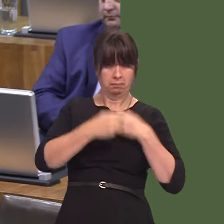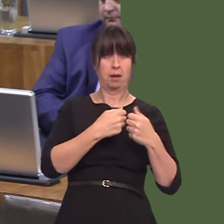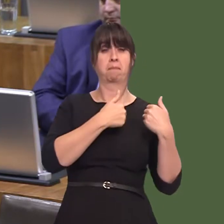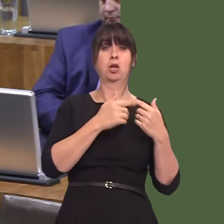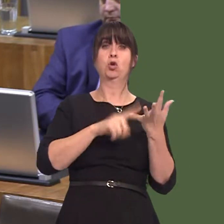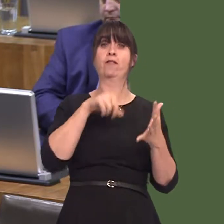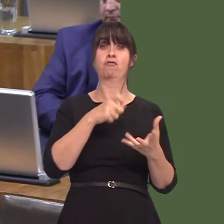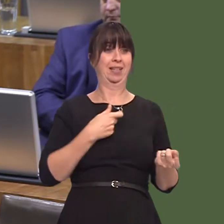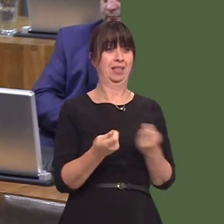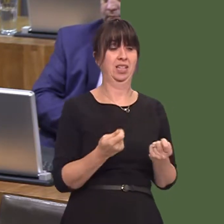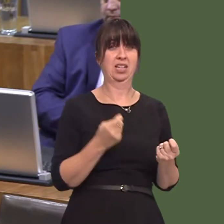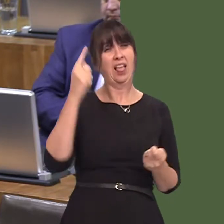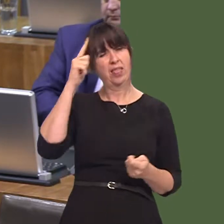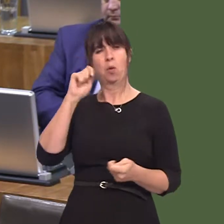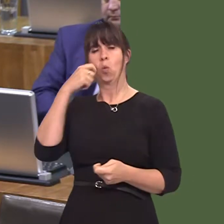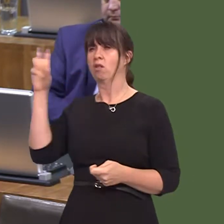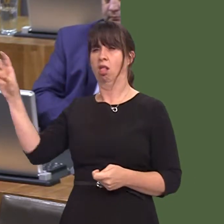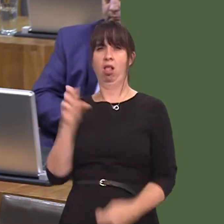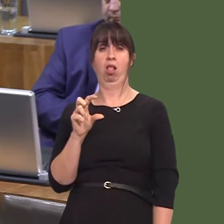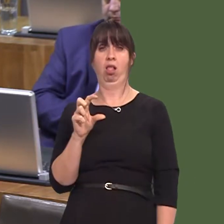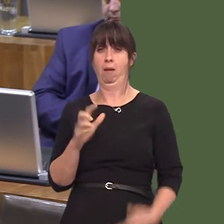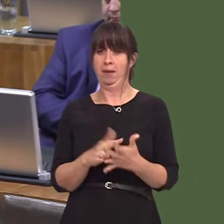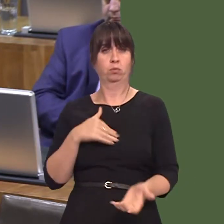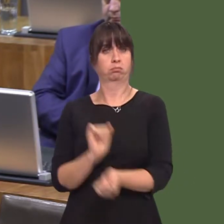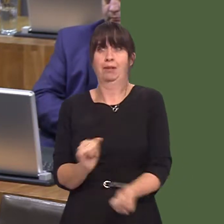universal credit, would actually transfer the budget to cover it and that is the problem.